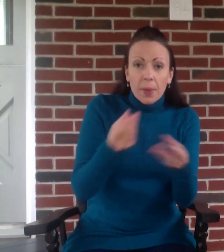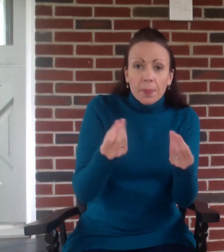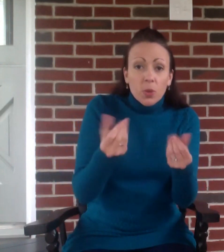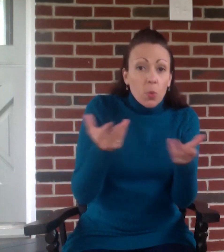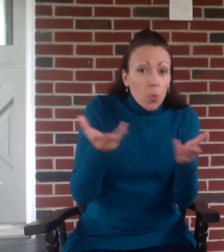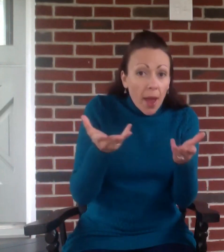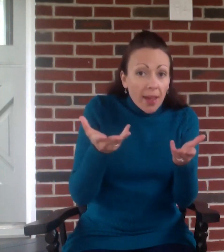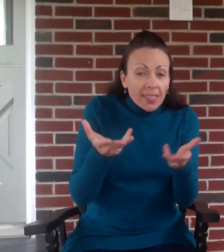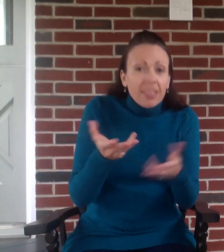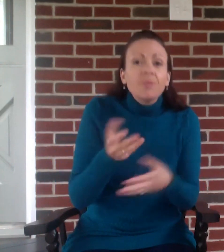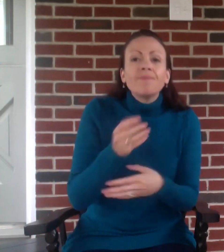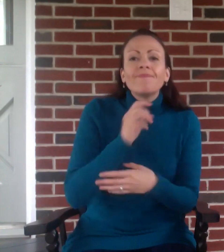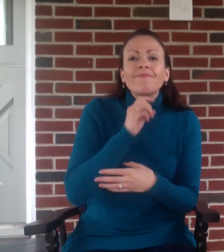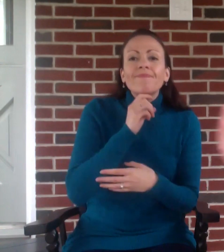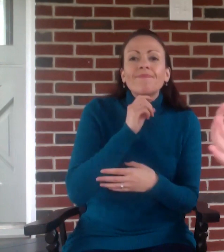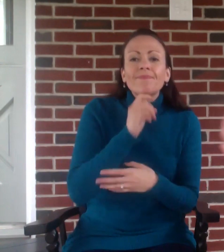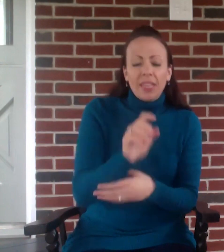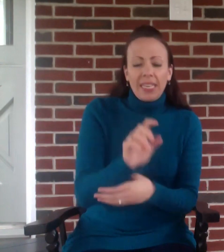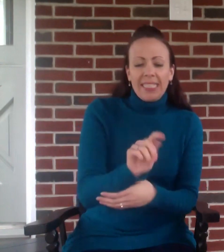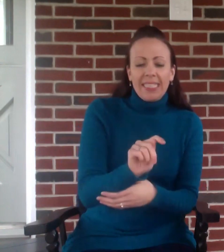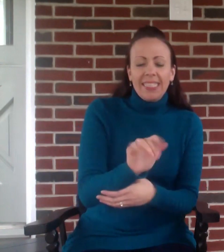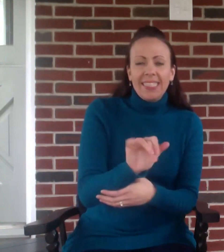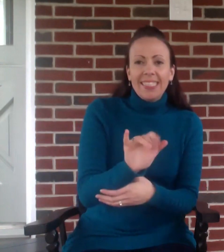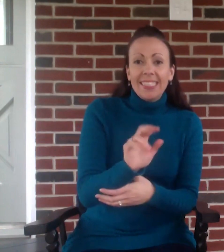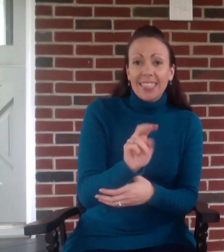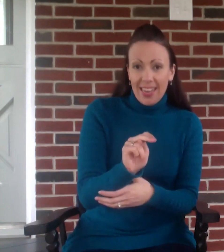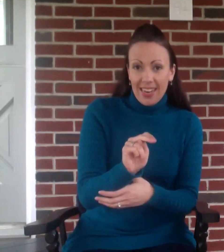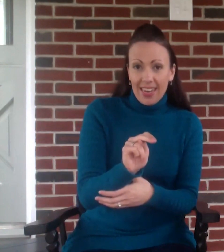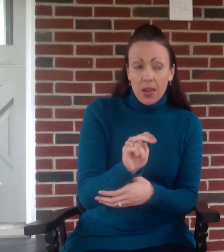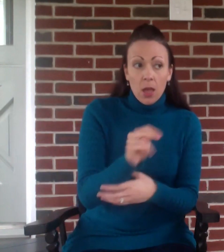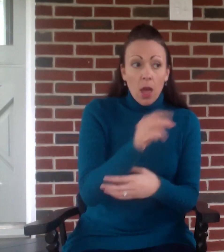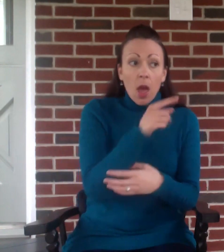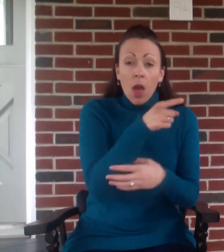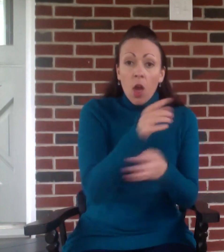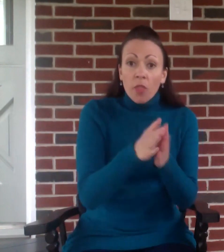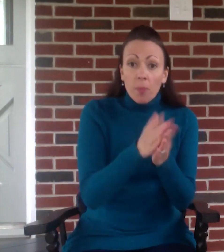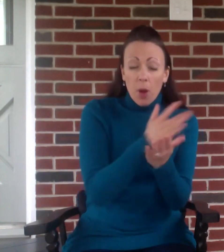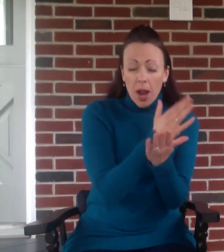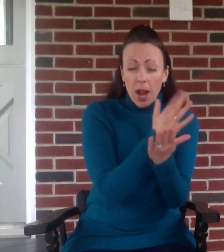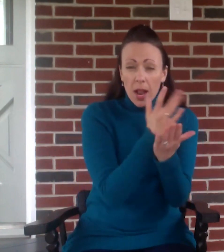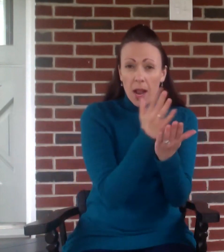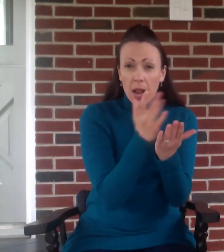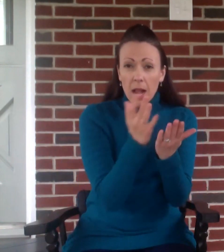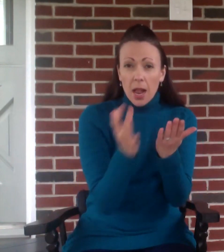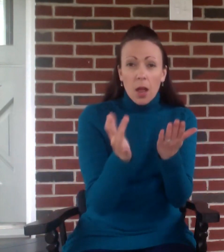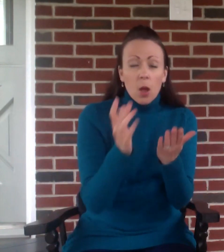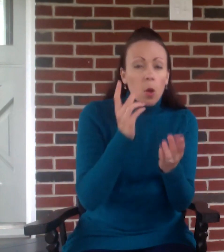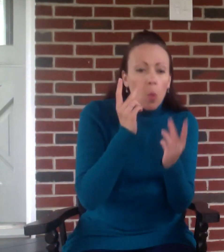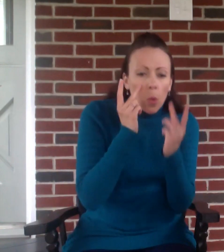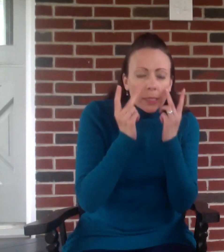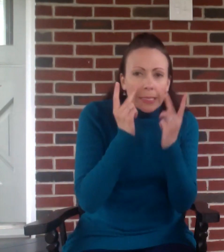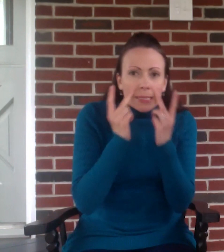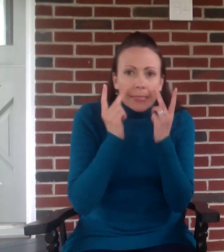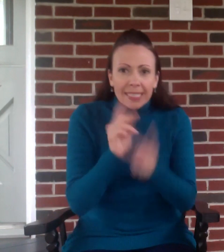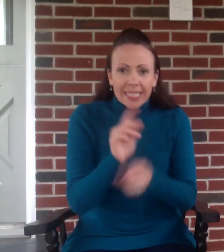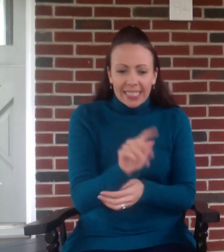And we're gonna see what this man does with it. But one of our prediction clues, and predicting is to guess what happens next in the book,